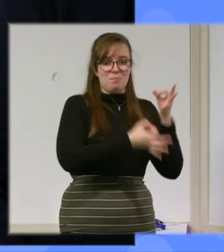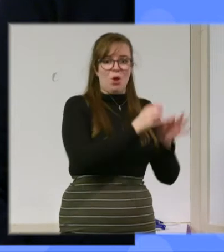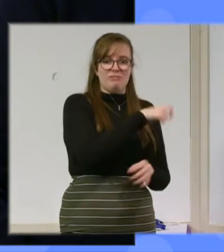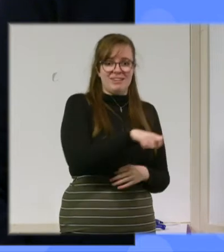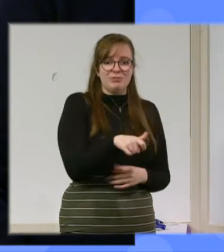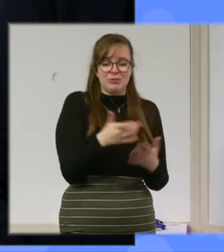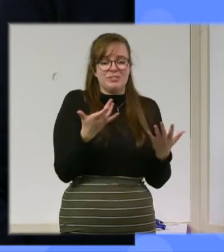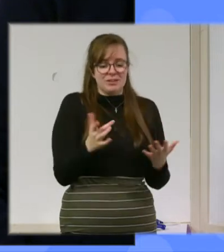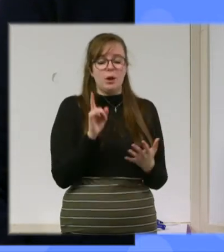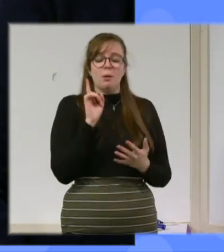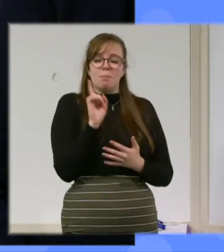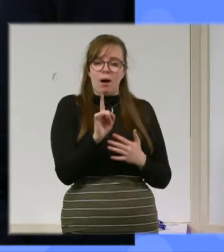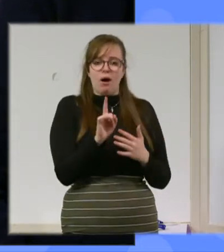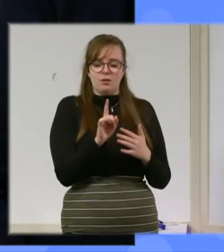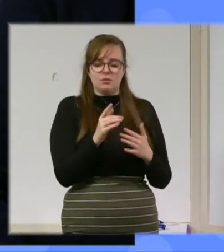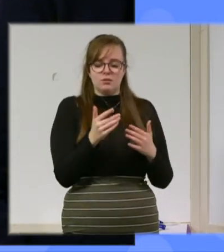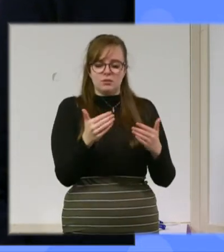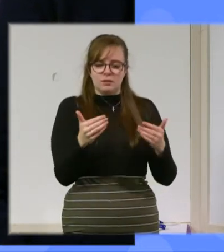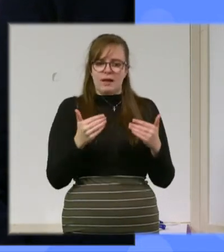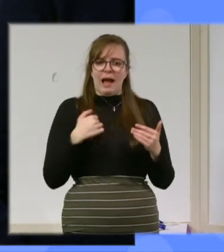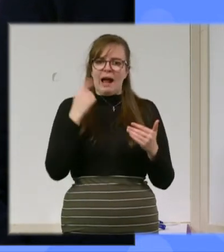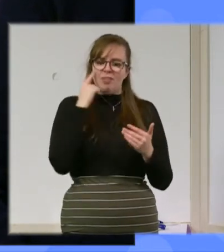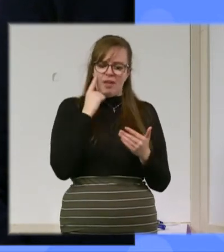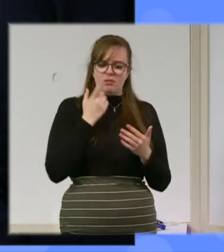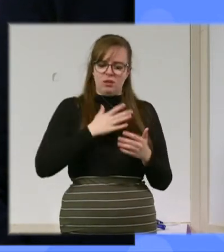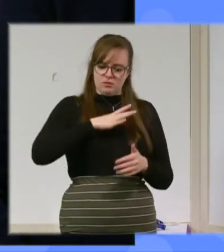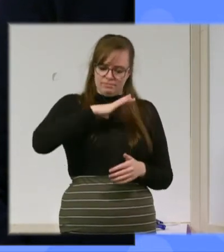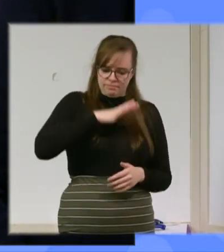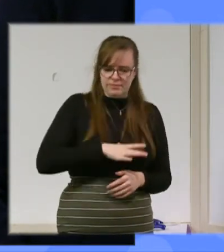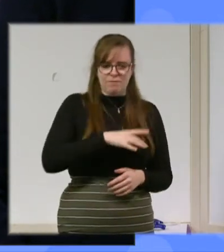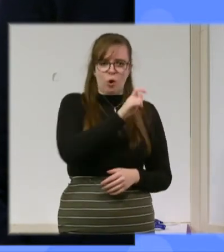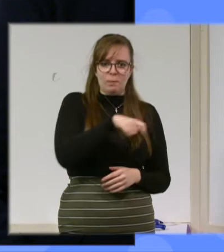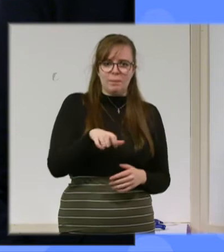behind that I believe that as a desire for people to work together you see that